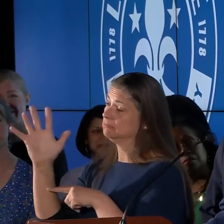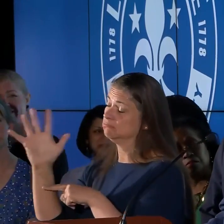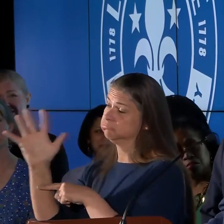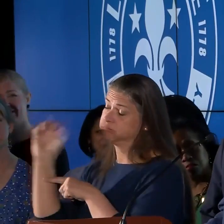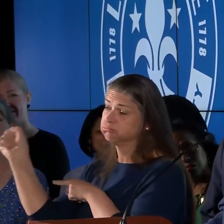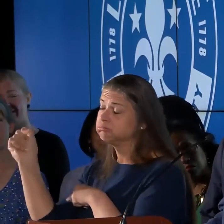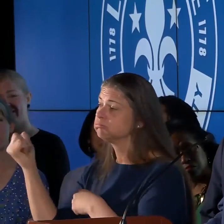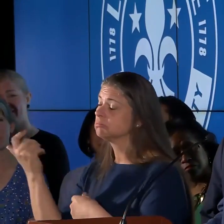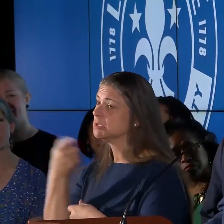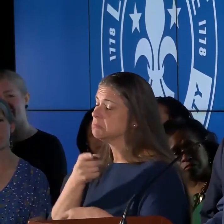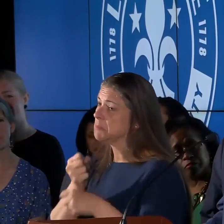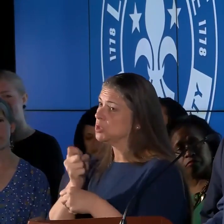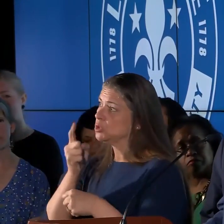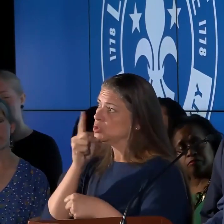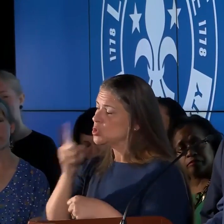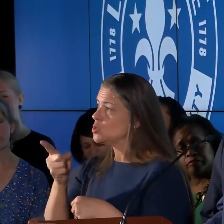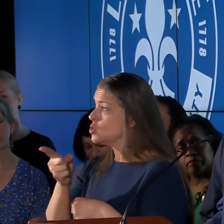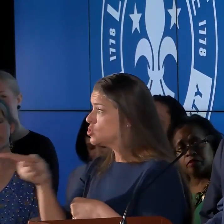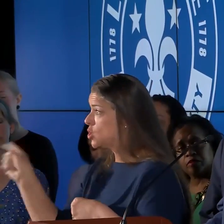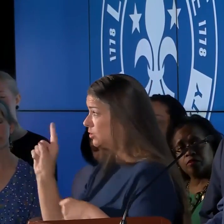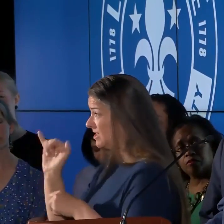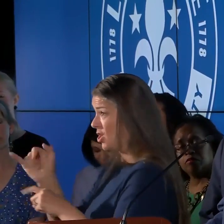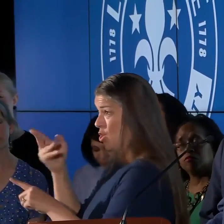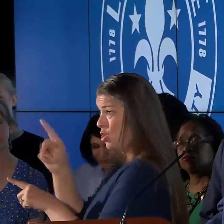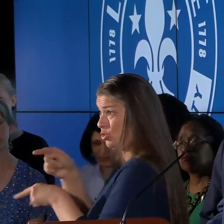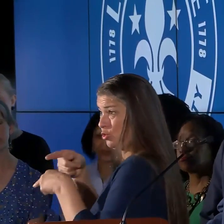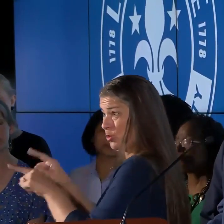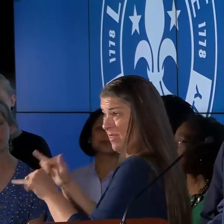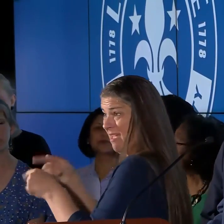make sure as many of those who were harmed in this incident, get through it